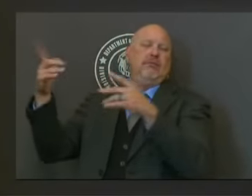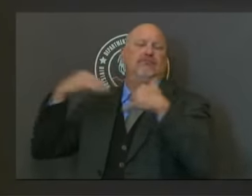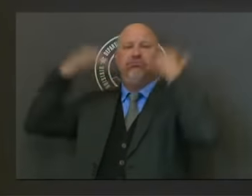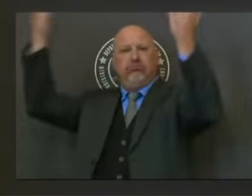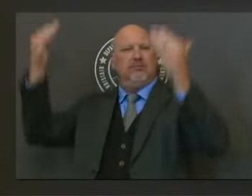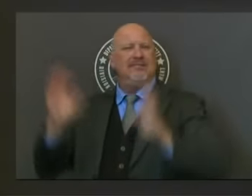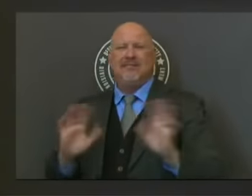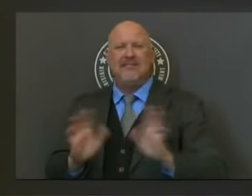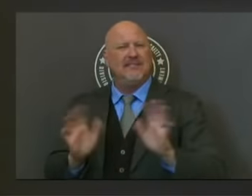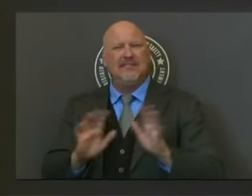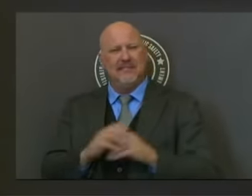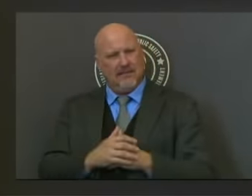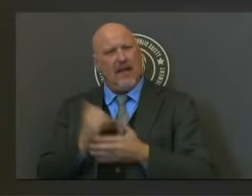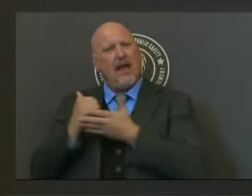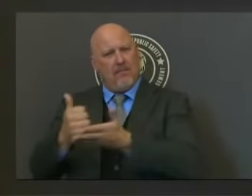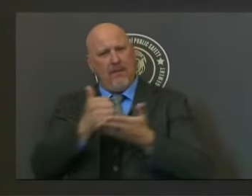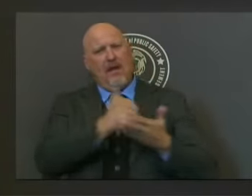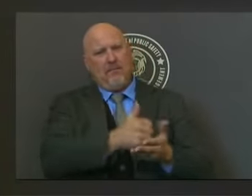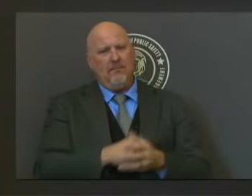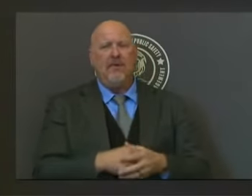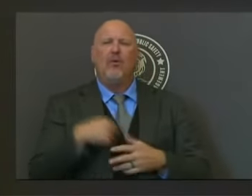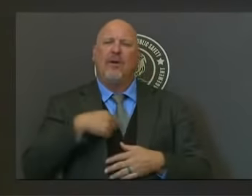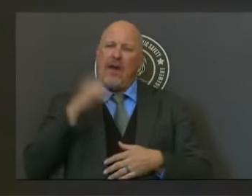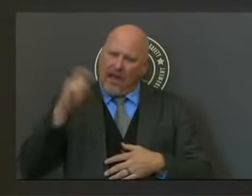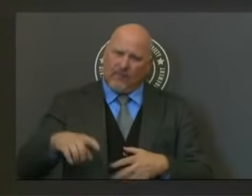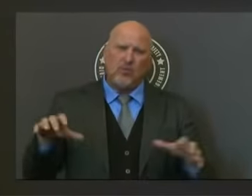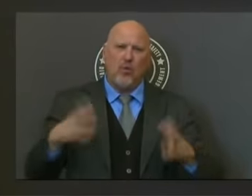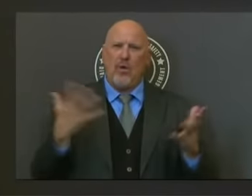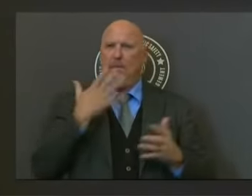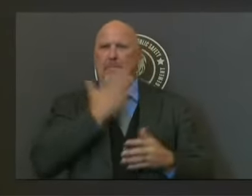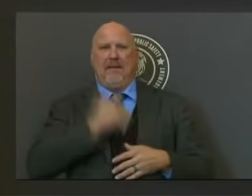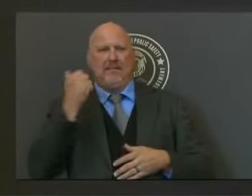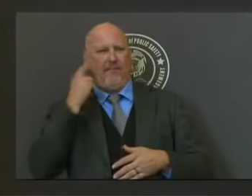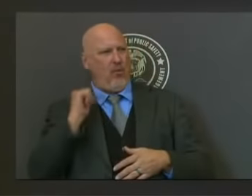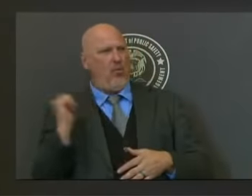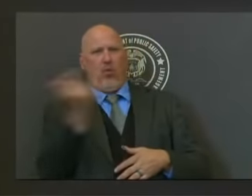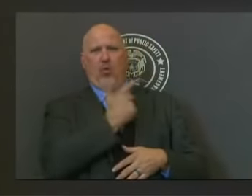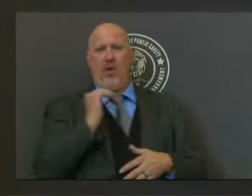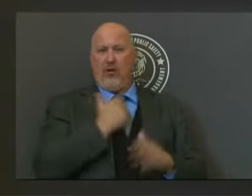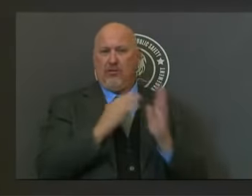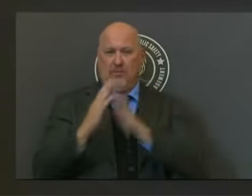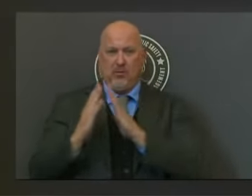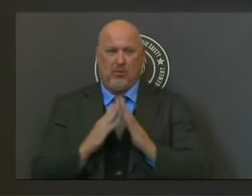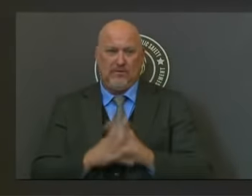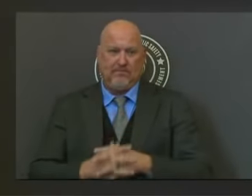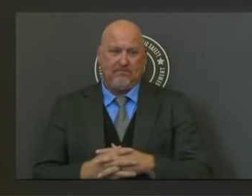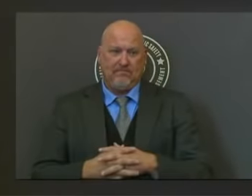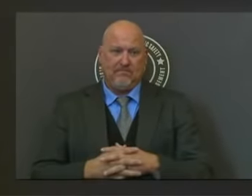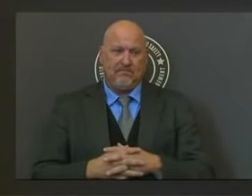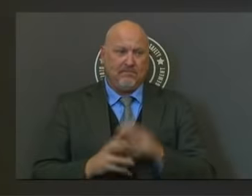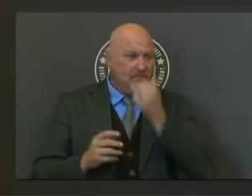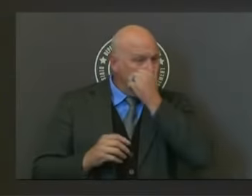that's not popular given all that's happening in